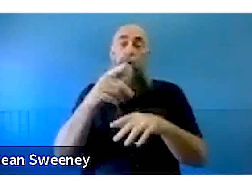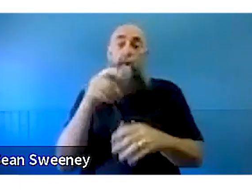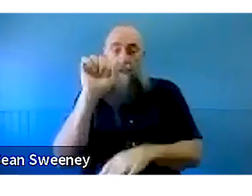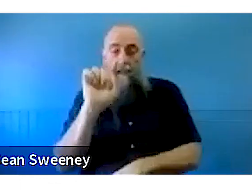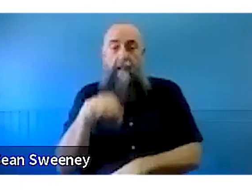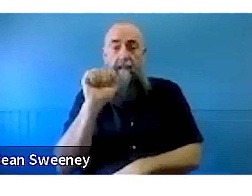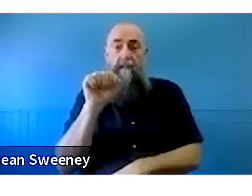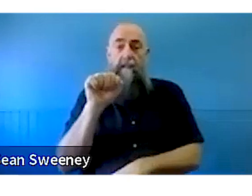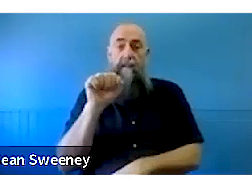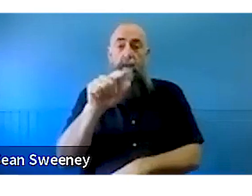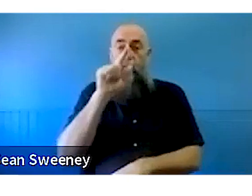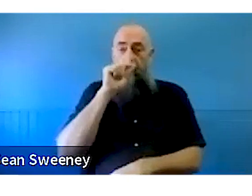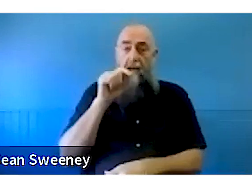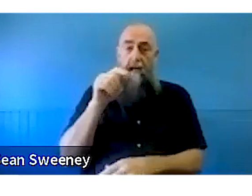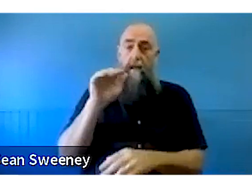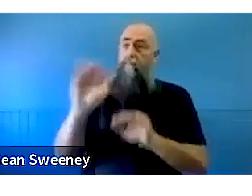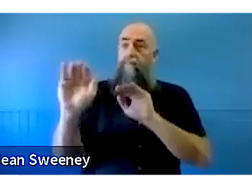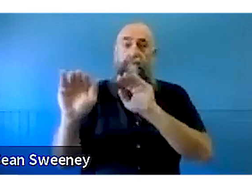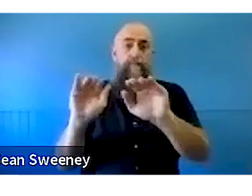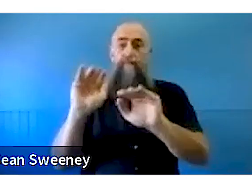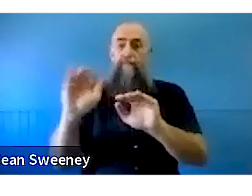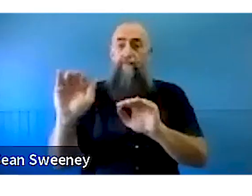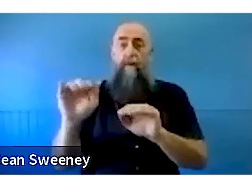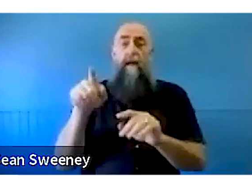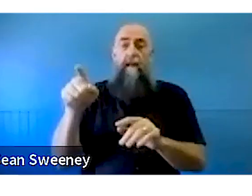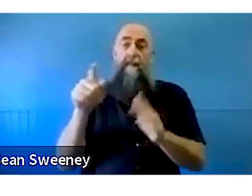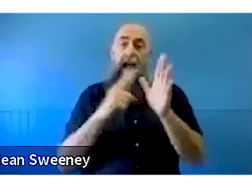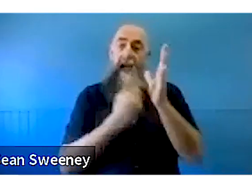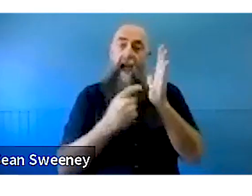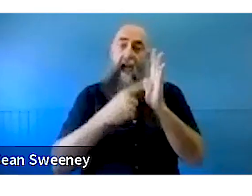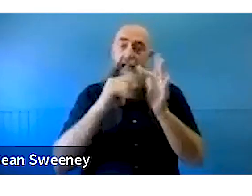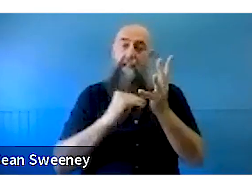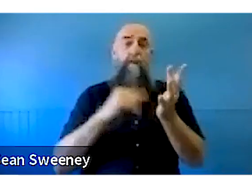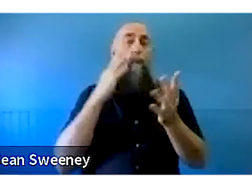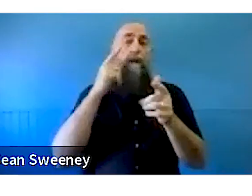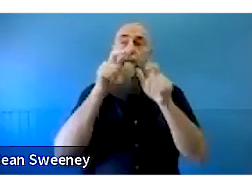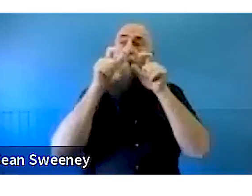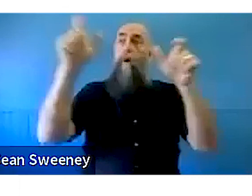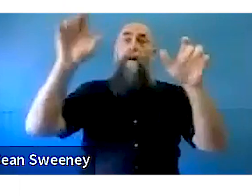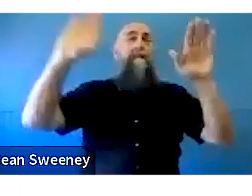artists in your callouts. You need to know this.